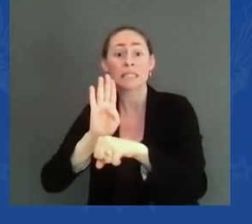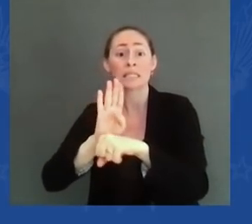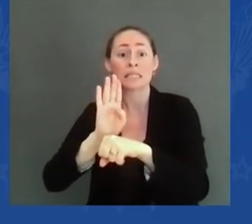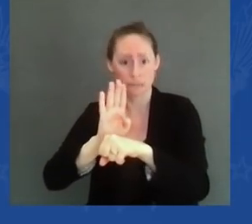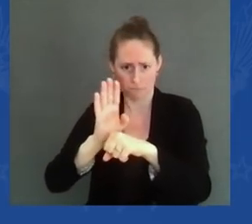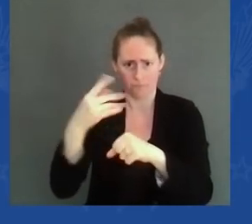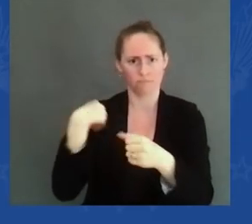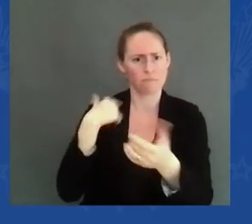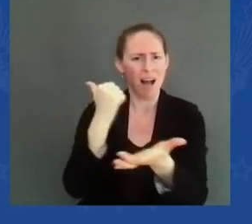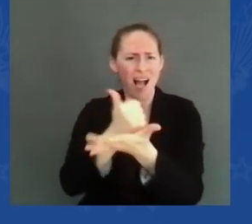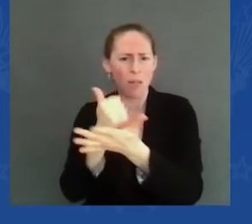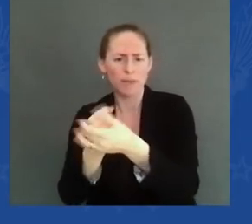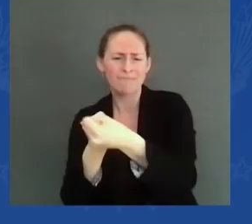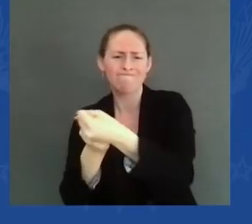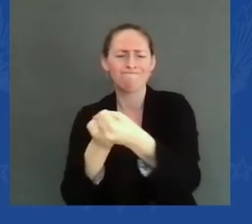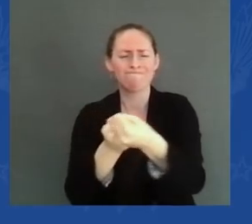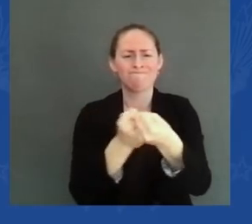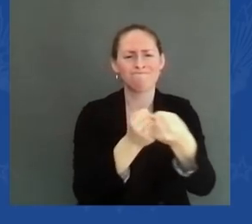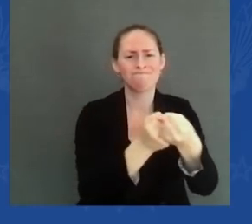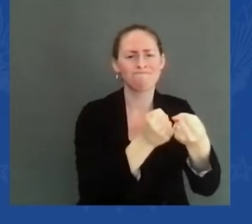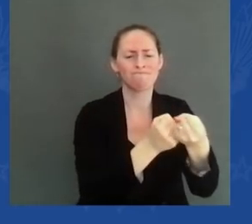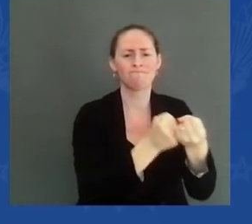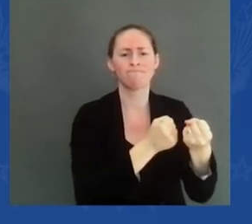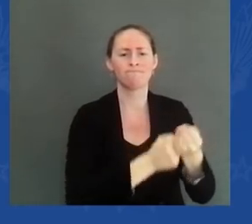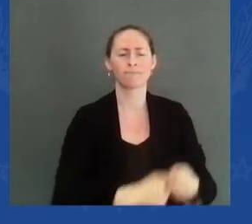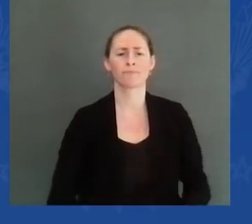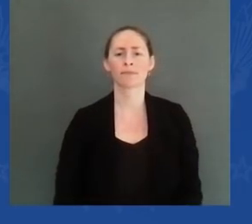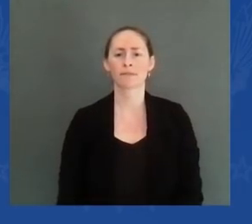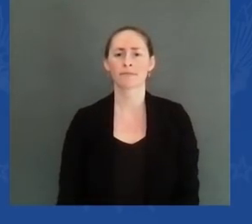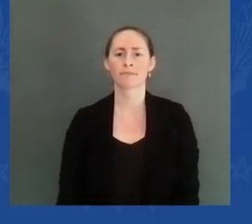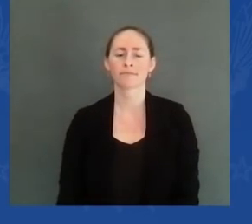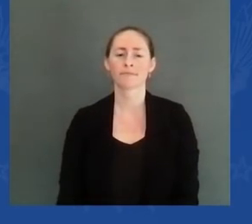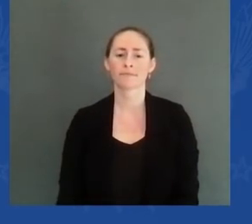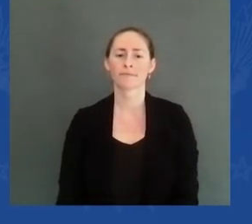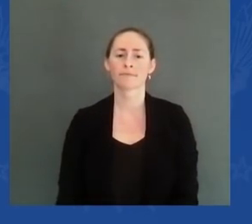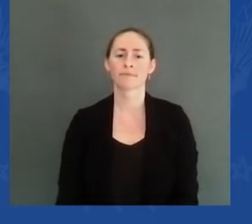But my friends, as you know, Mr. President, we cannot stop there.